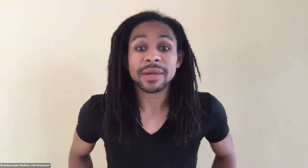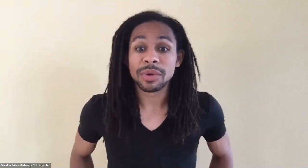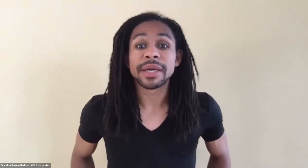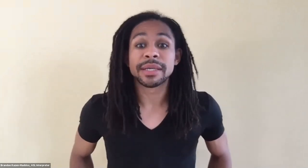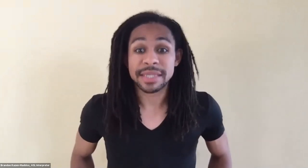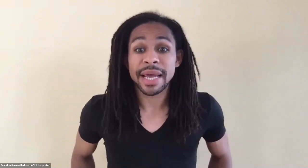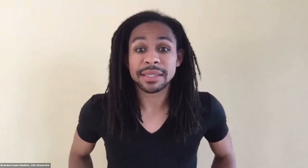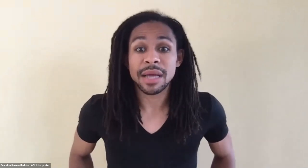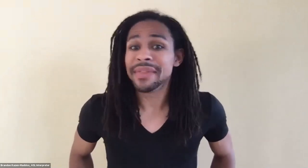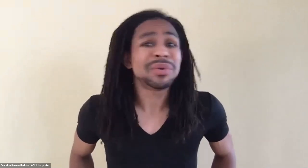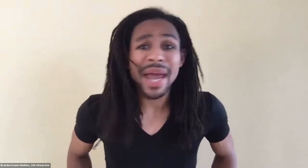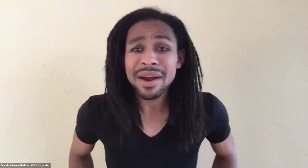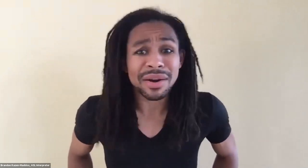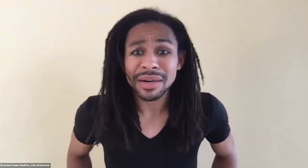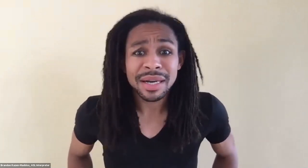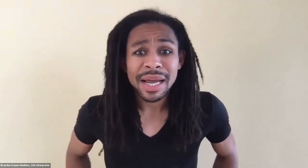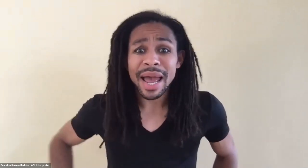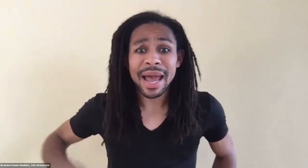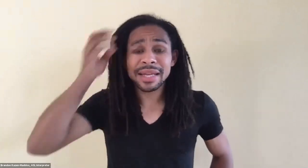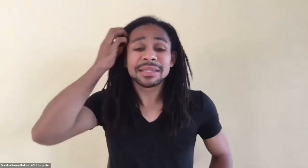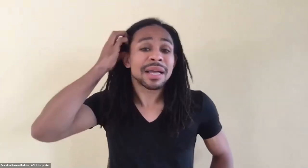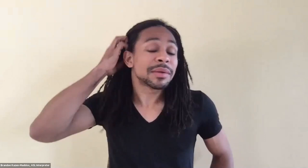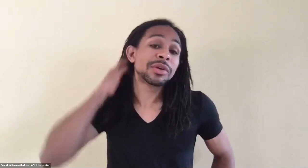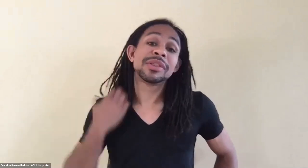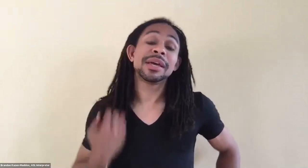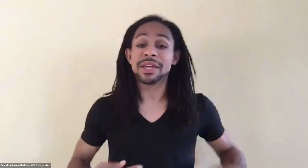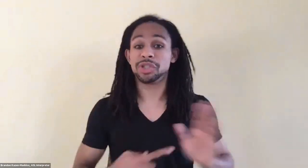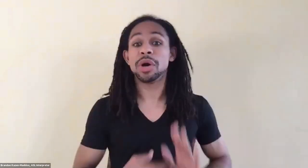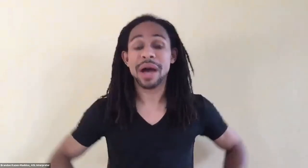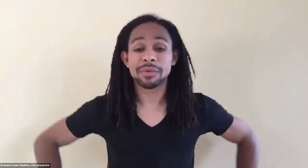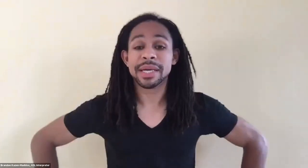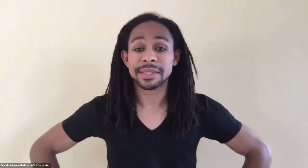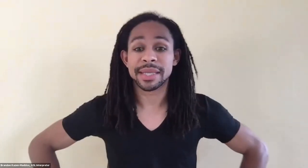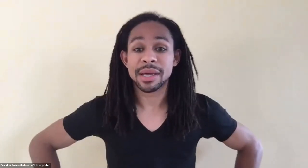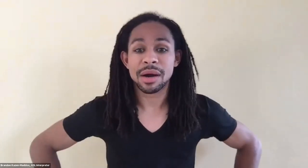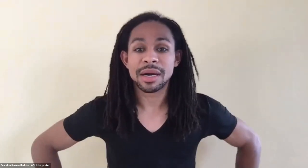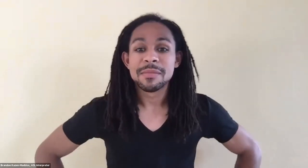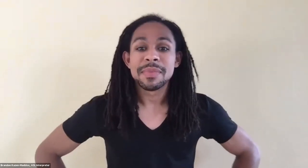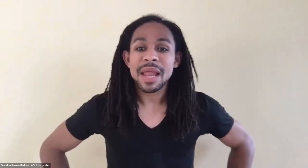in Oregon state, and they don't care! And they show how racist they are.